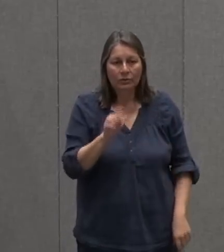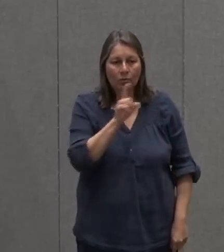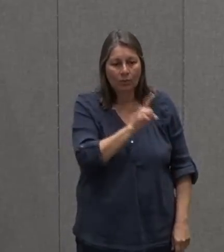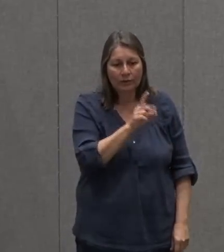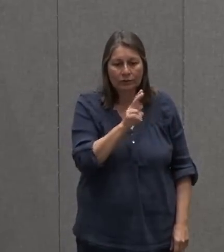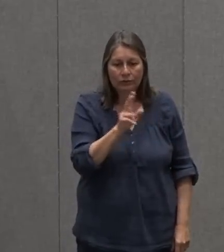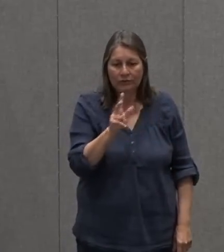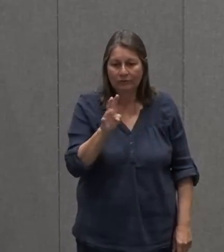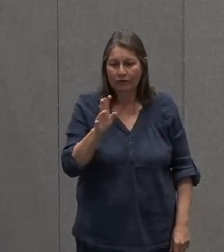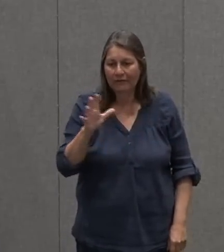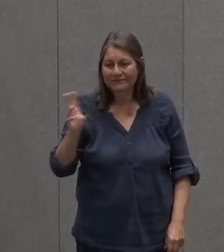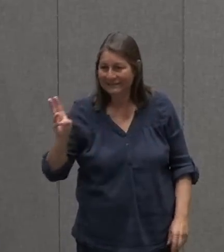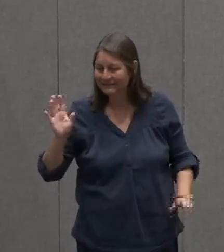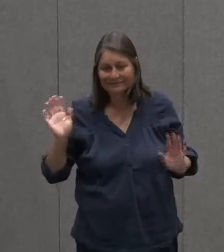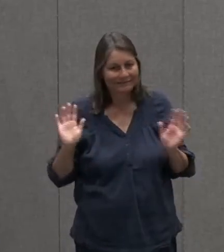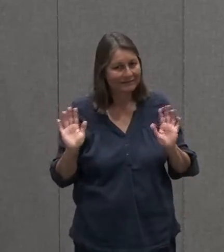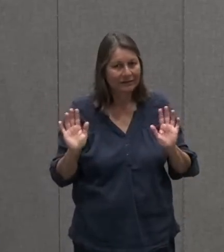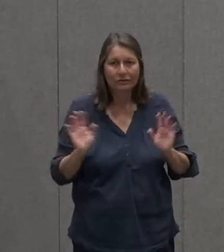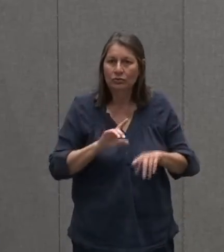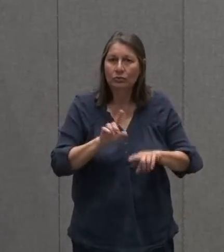and put those numbers in, not gonna work.